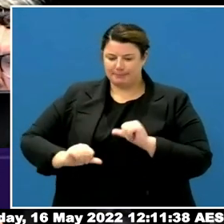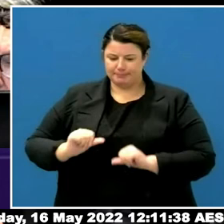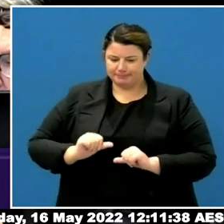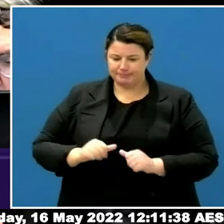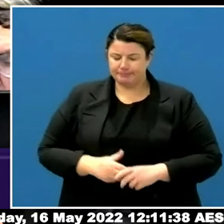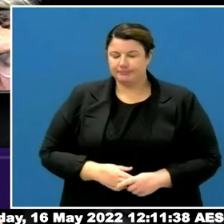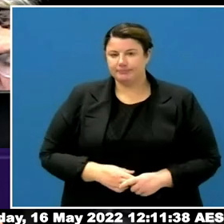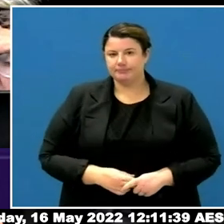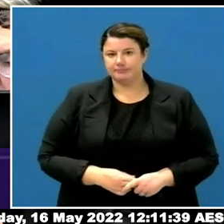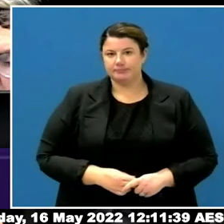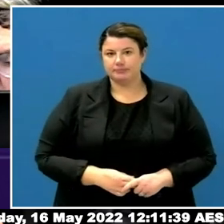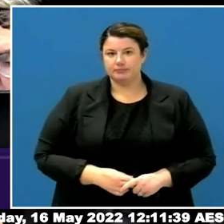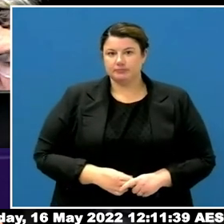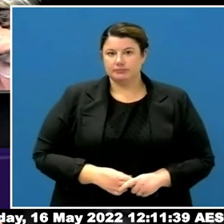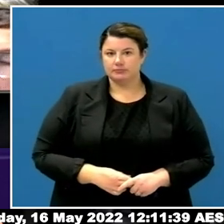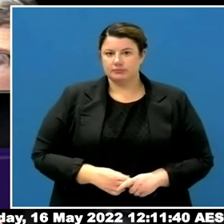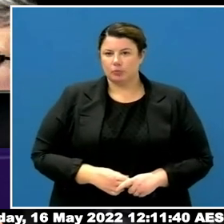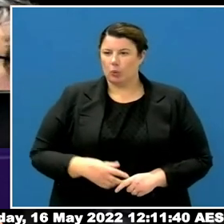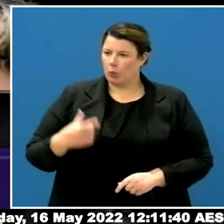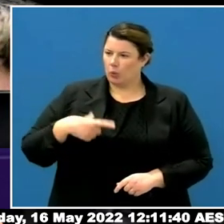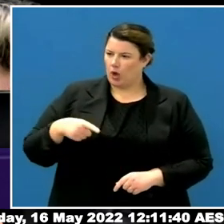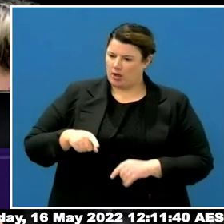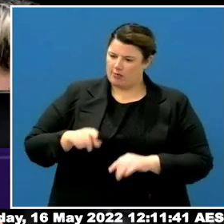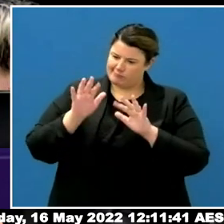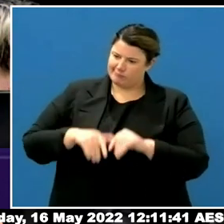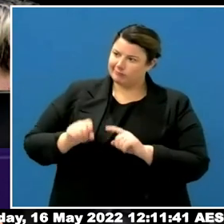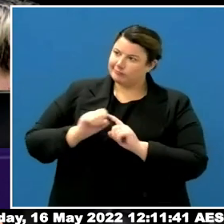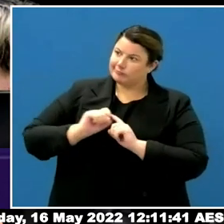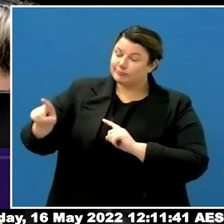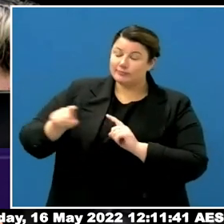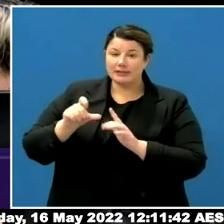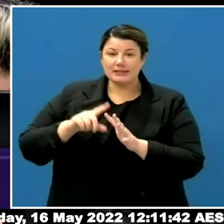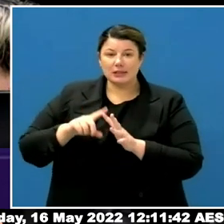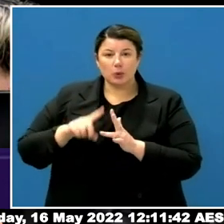What prompted you to write to the CEO on this occasion in August 2018?